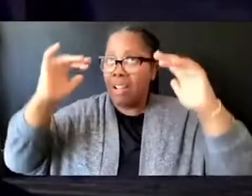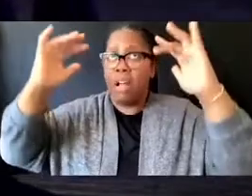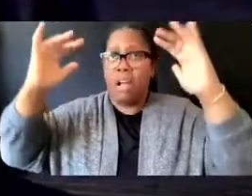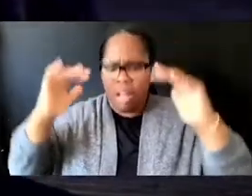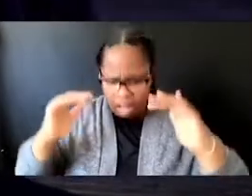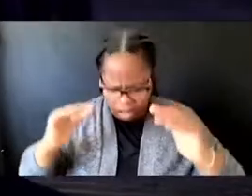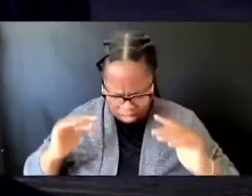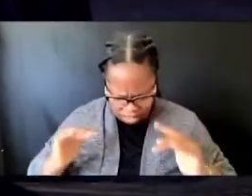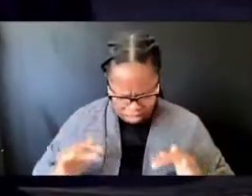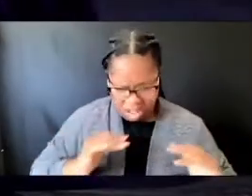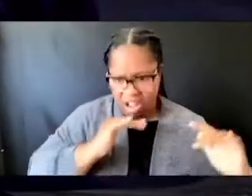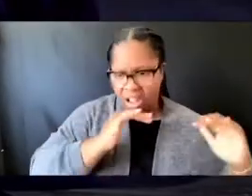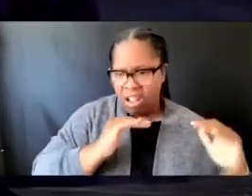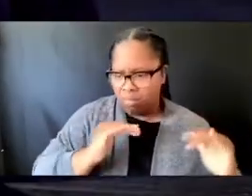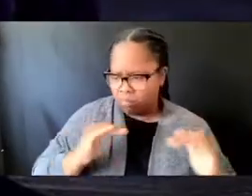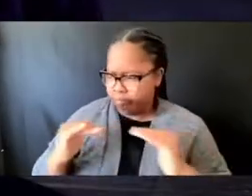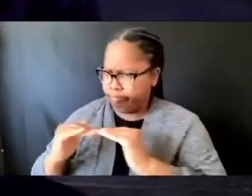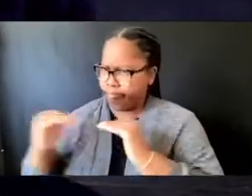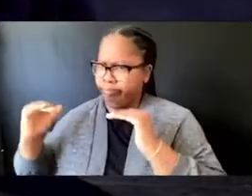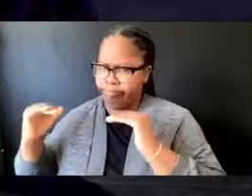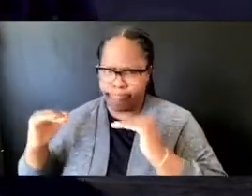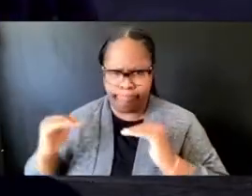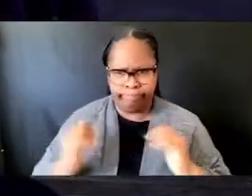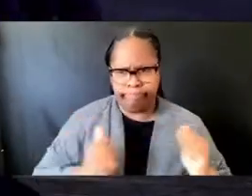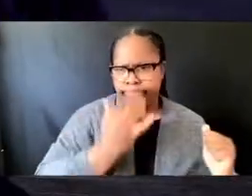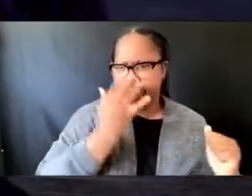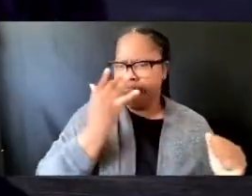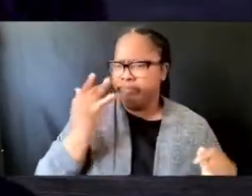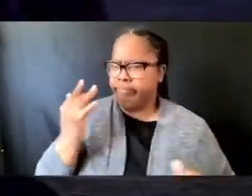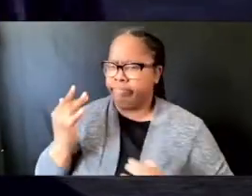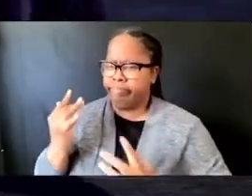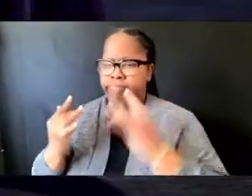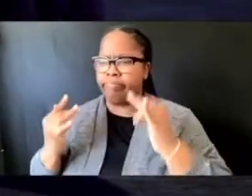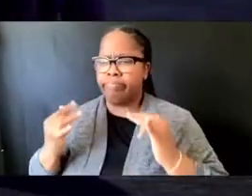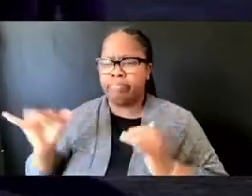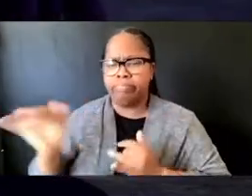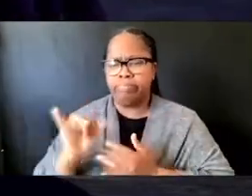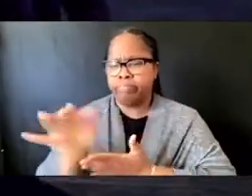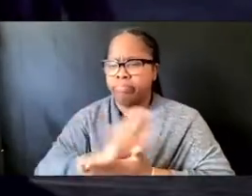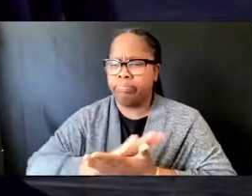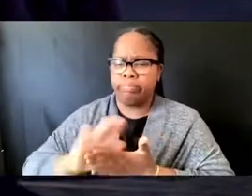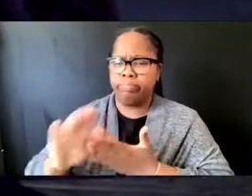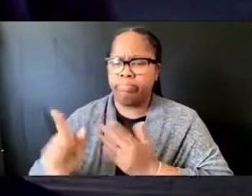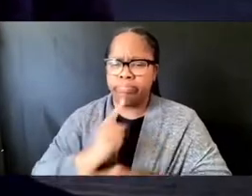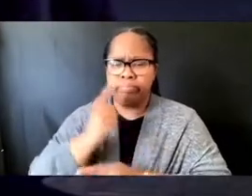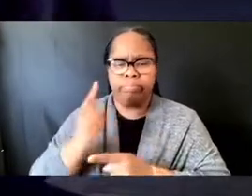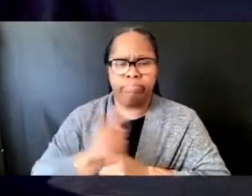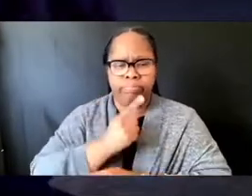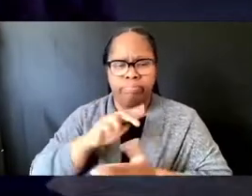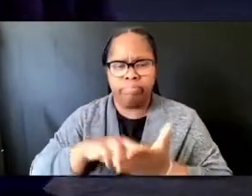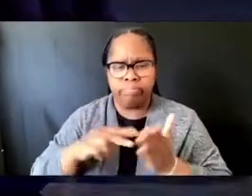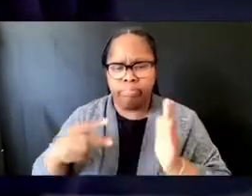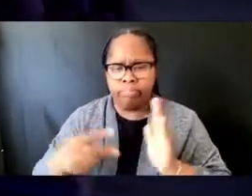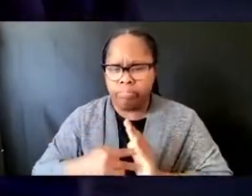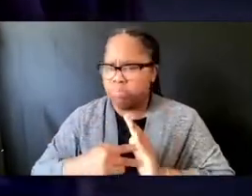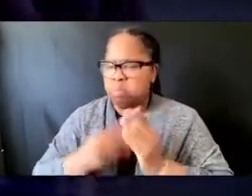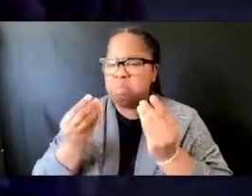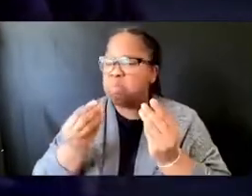Let the justice burn like a righteous fire A natural tilling of the soil